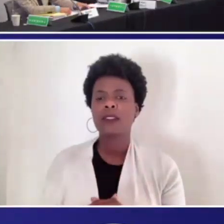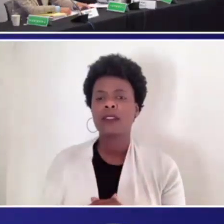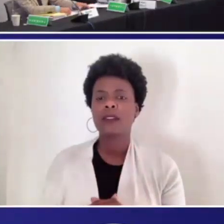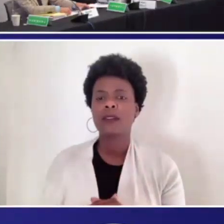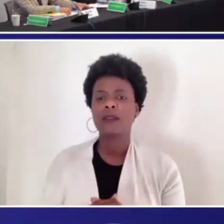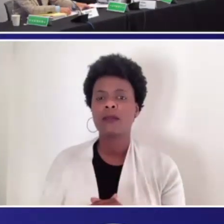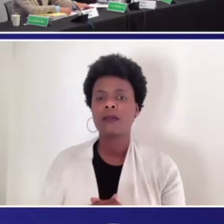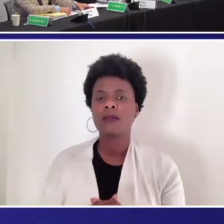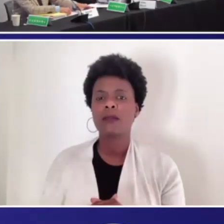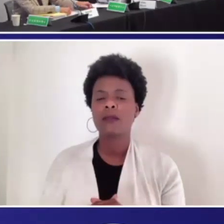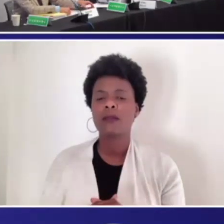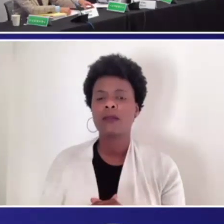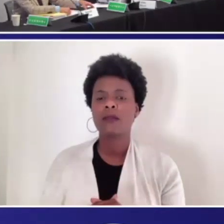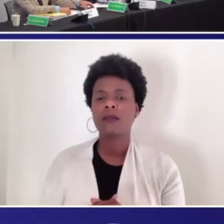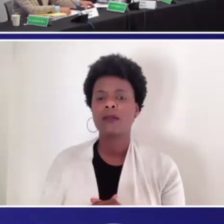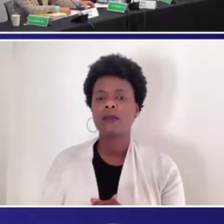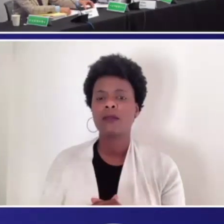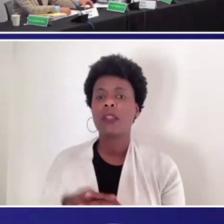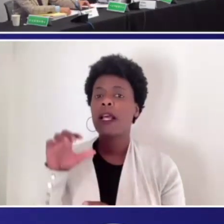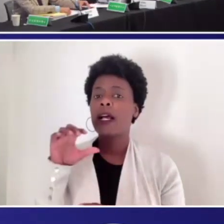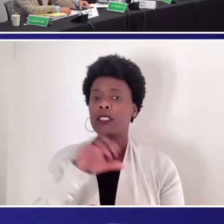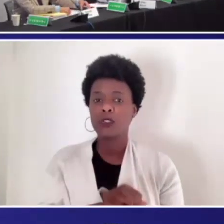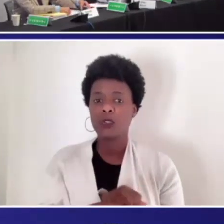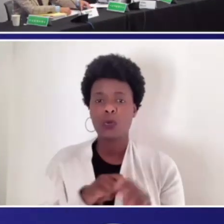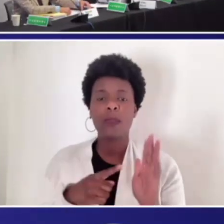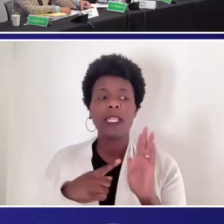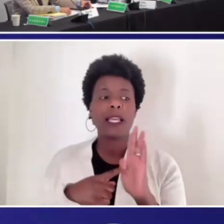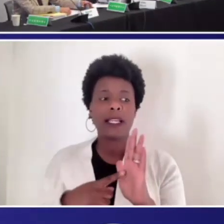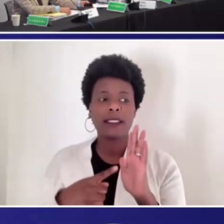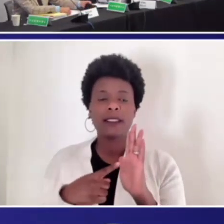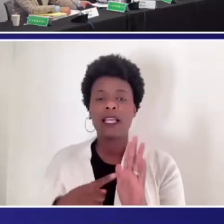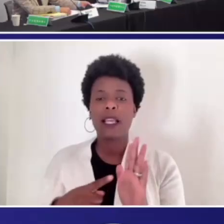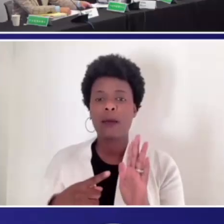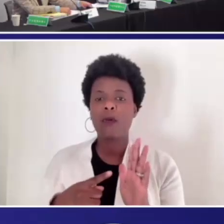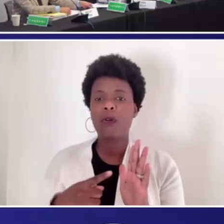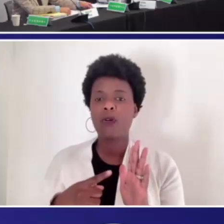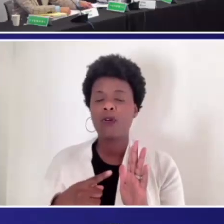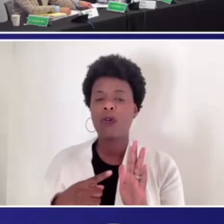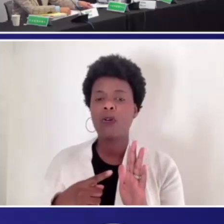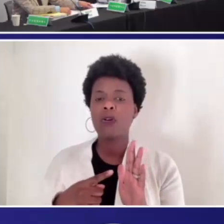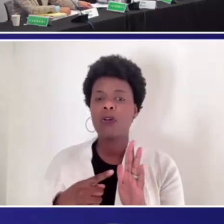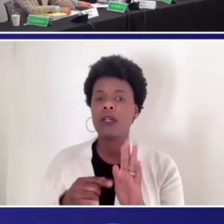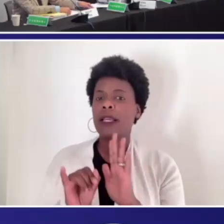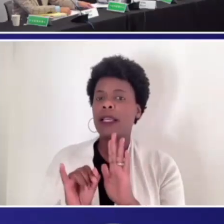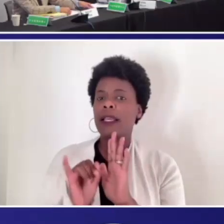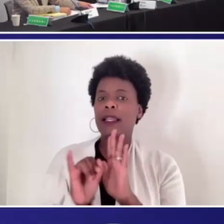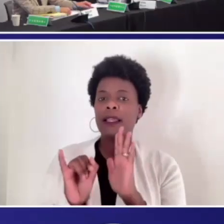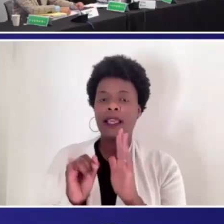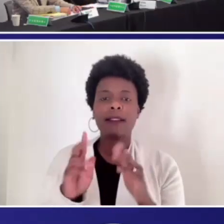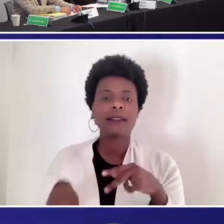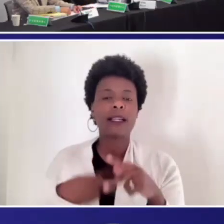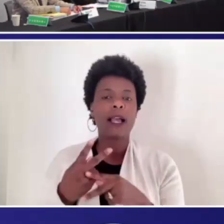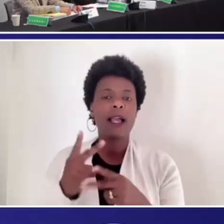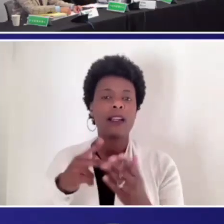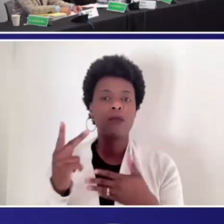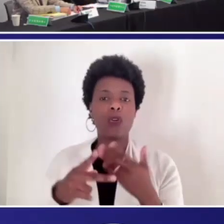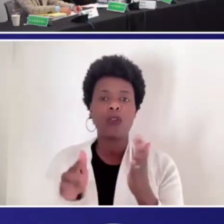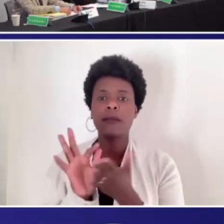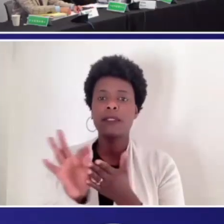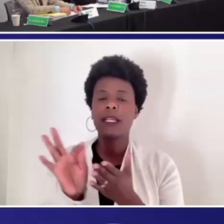the examples are indicative of the general types of programs that count as a professional degree.